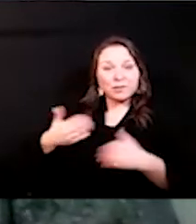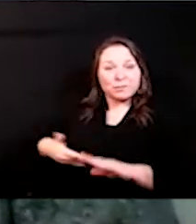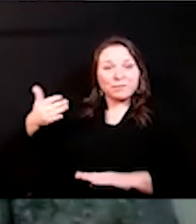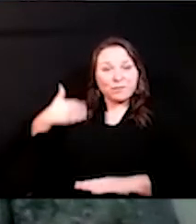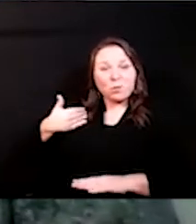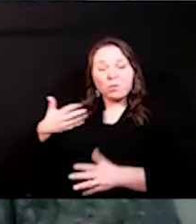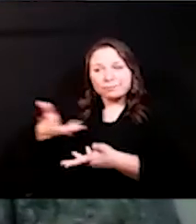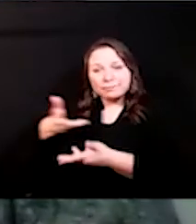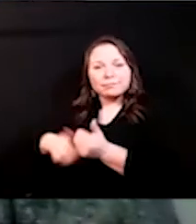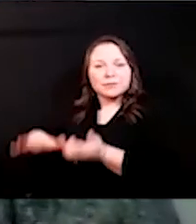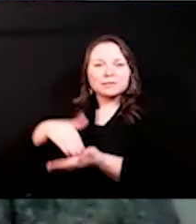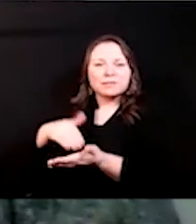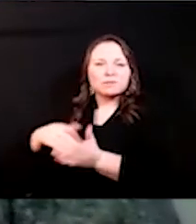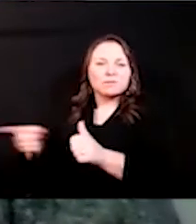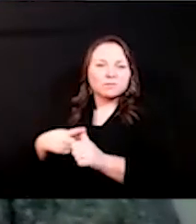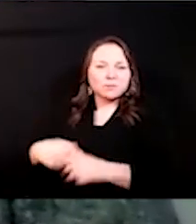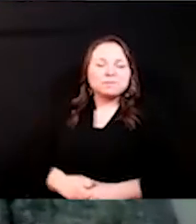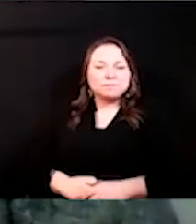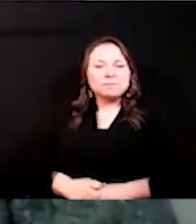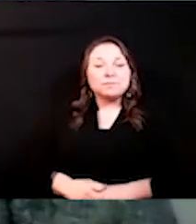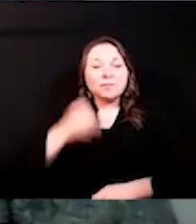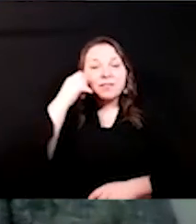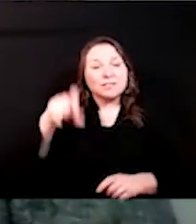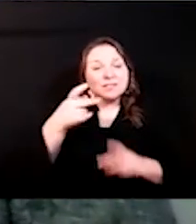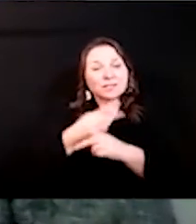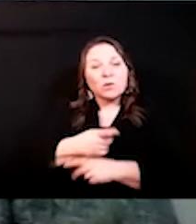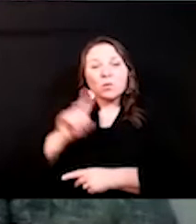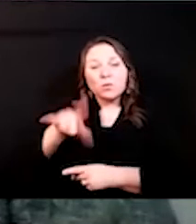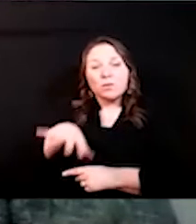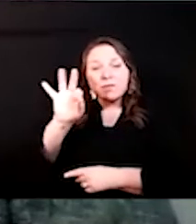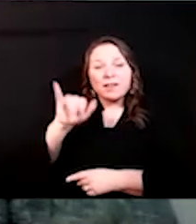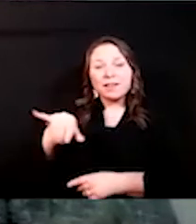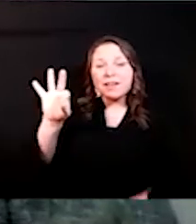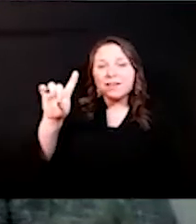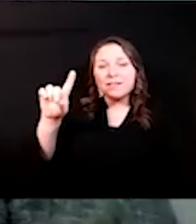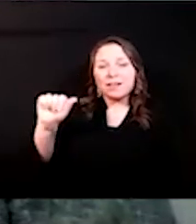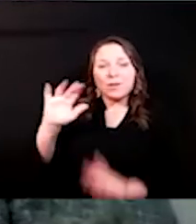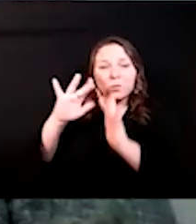REACTION BEFORE, IT'S GOOD TO TALK WITH YOUR HEALTH CARE PROVIDER AND IF YOU NEED TO FIND THAT INFORMATION, IT'S ON